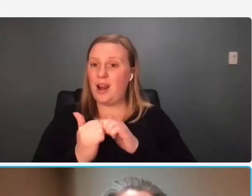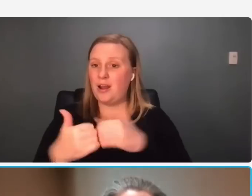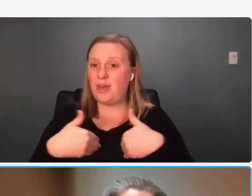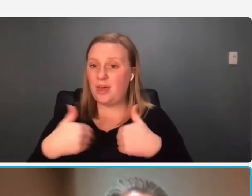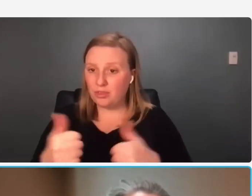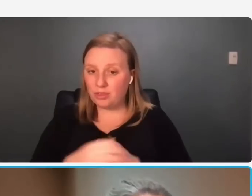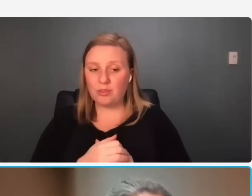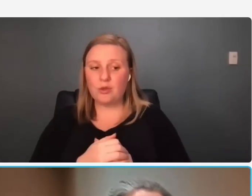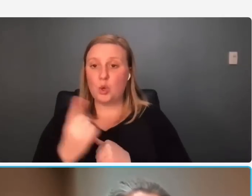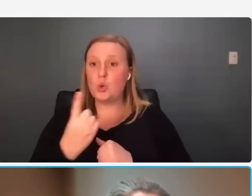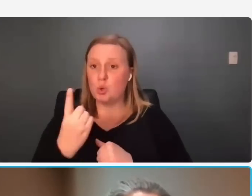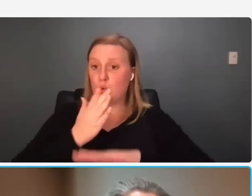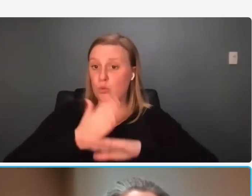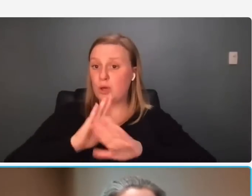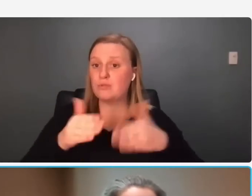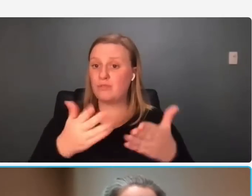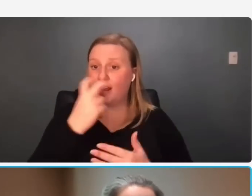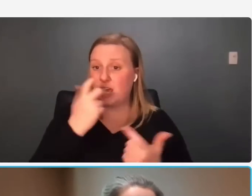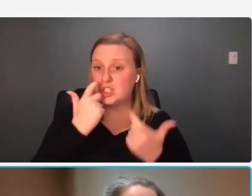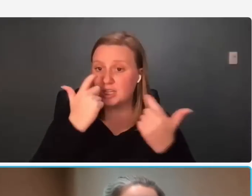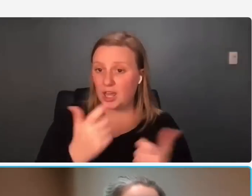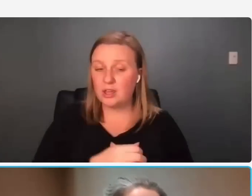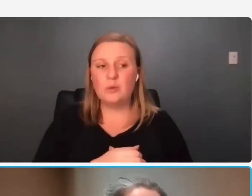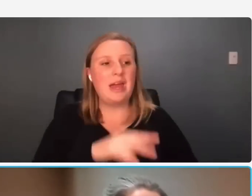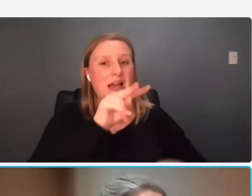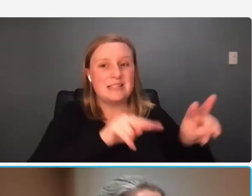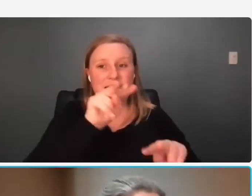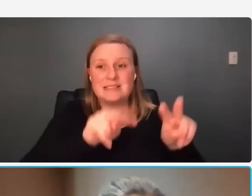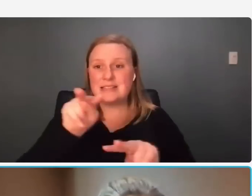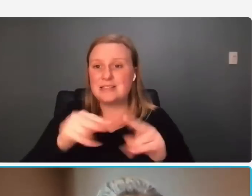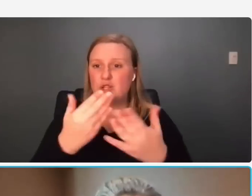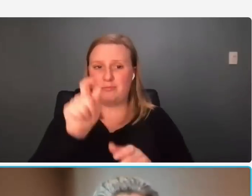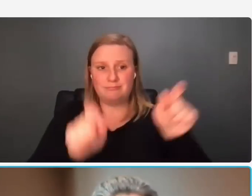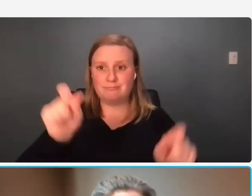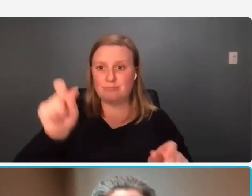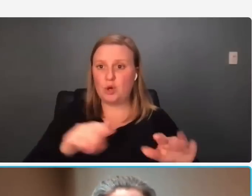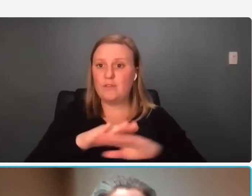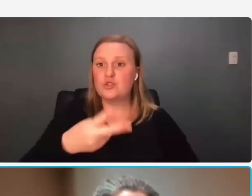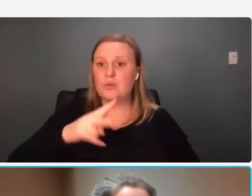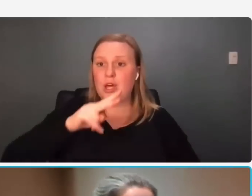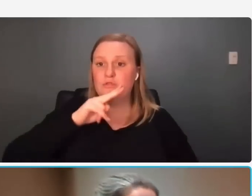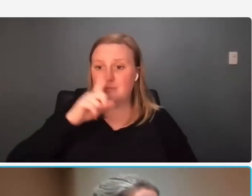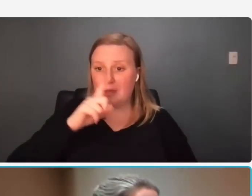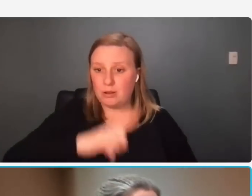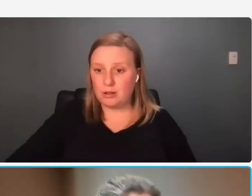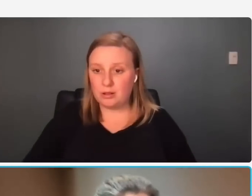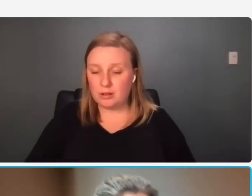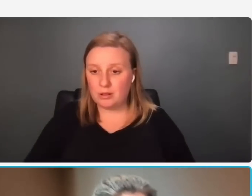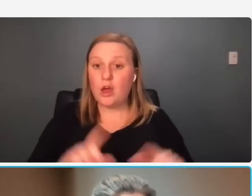The trial assessed over 200 people and we started with video recorded assessments of actors before moving to aged care clients in the community.